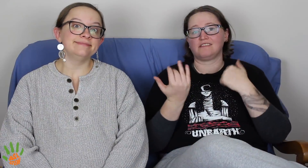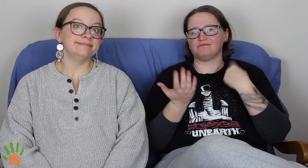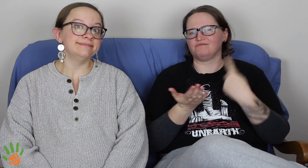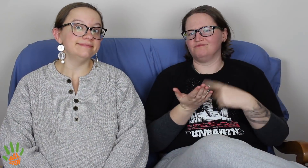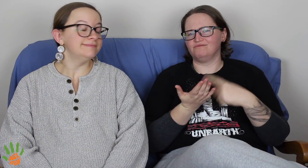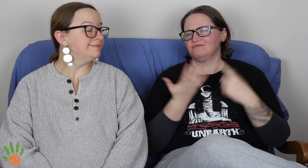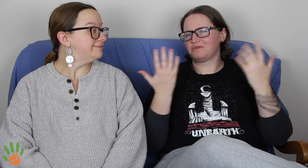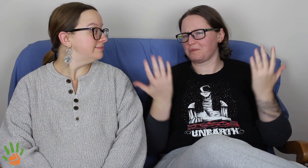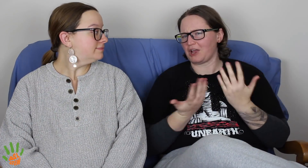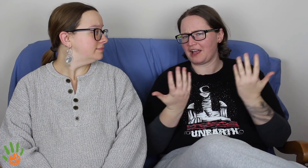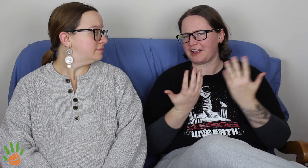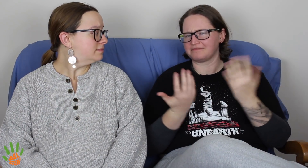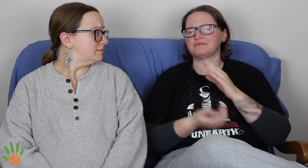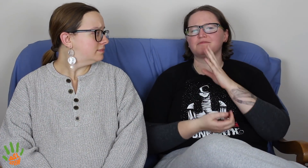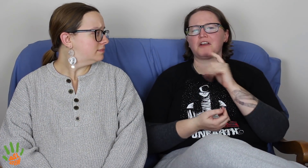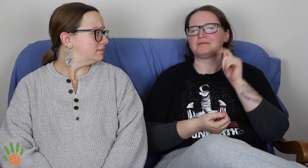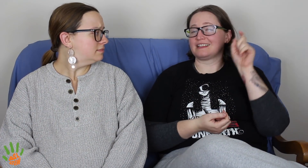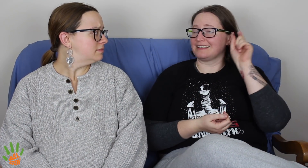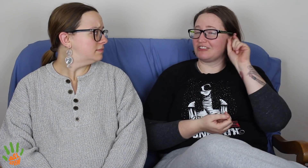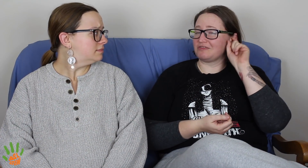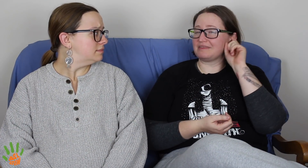[JE] Today we're going to be talking about